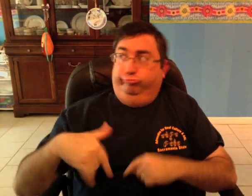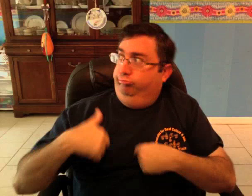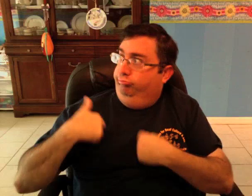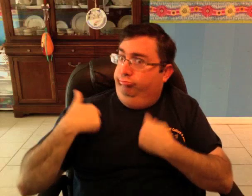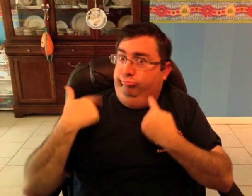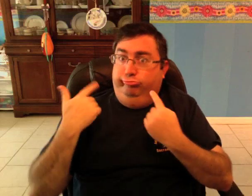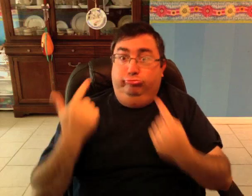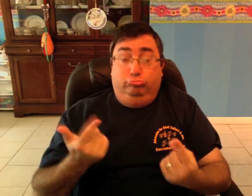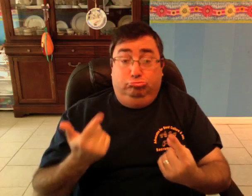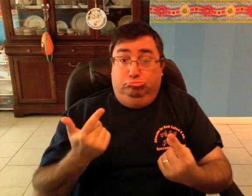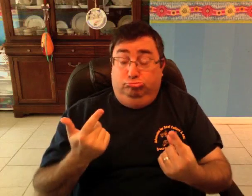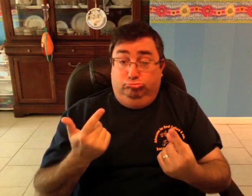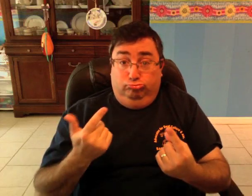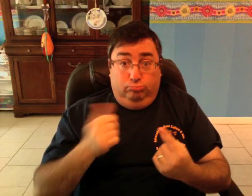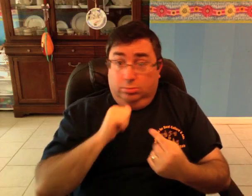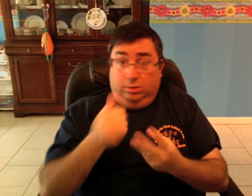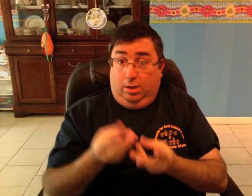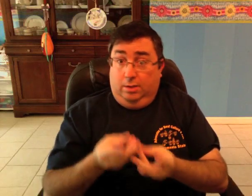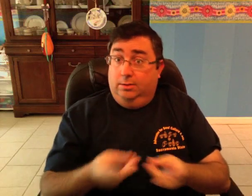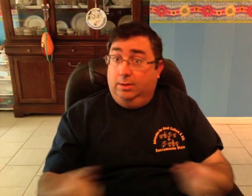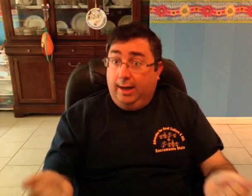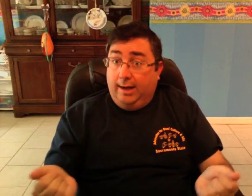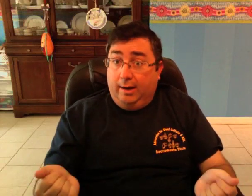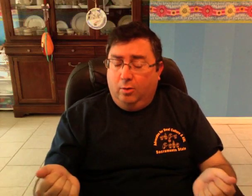and we haven't died out.